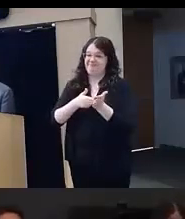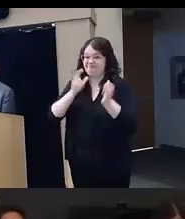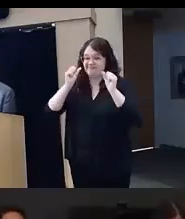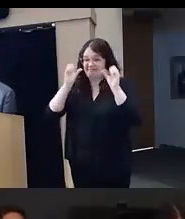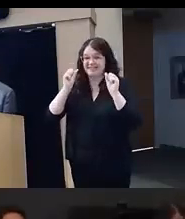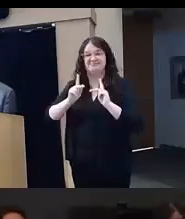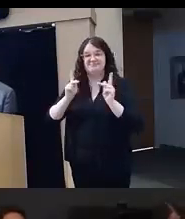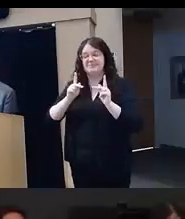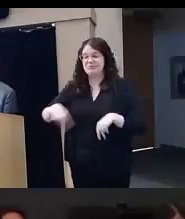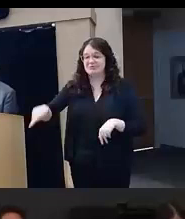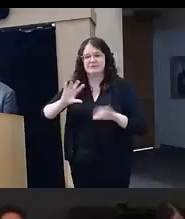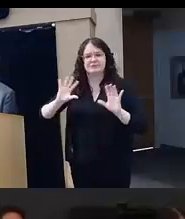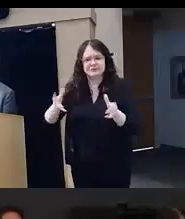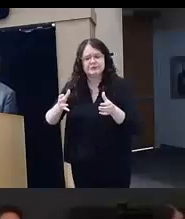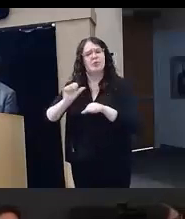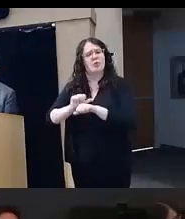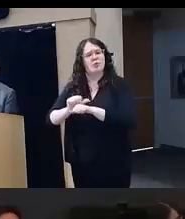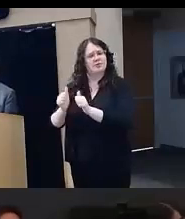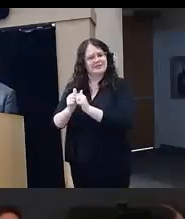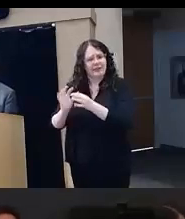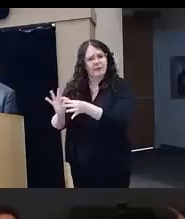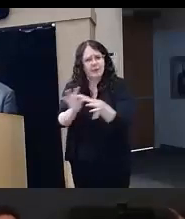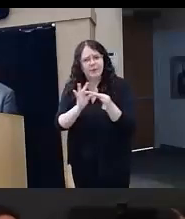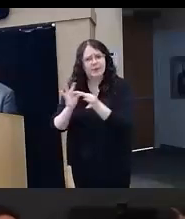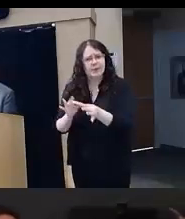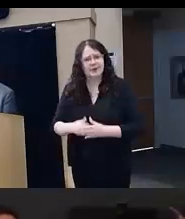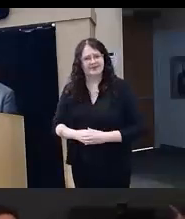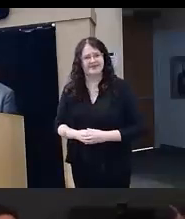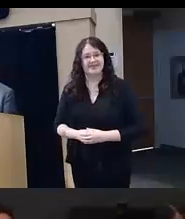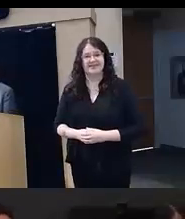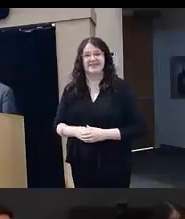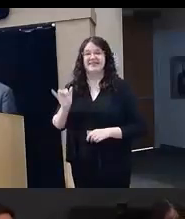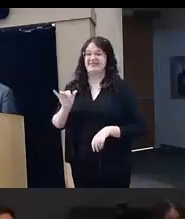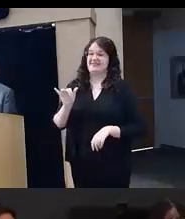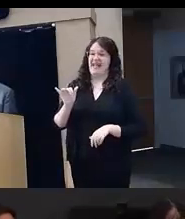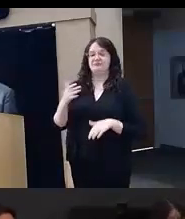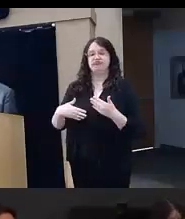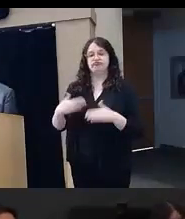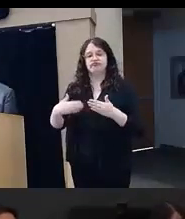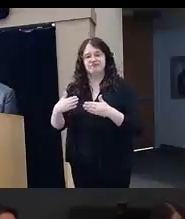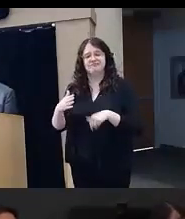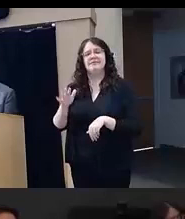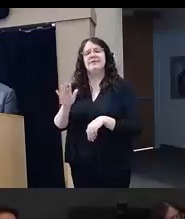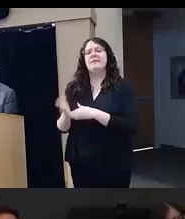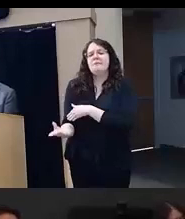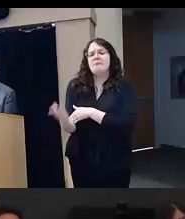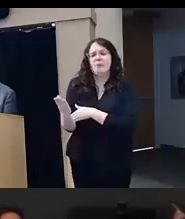work together in the middle of this around three o'clock or so in the morning I was driving back